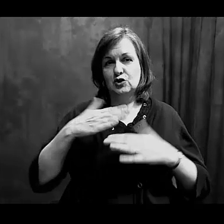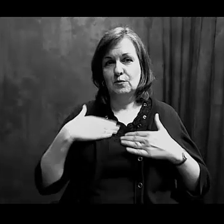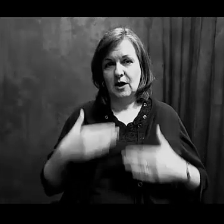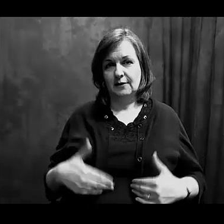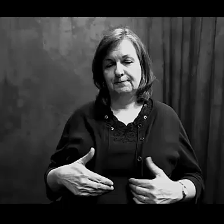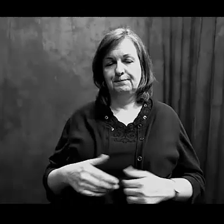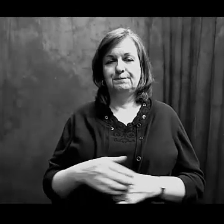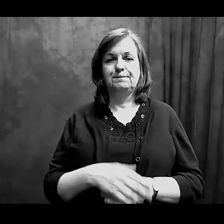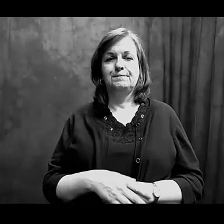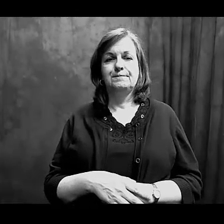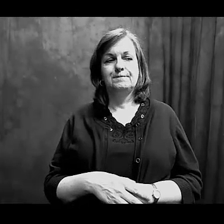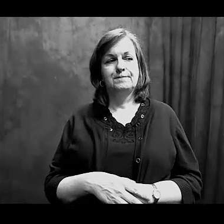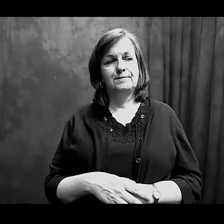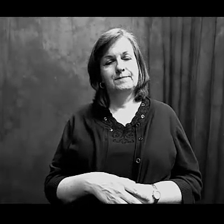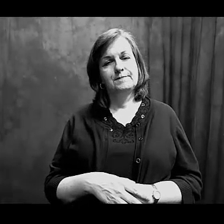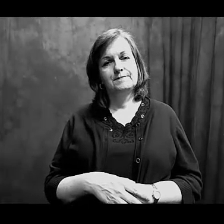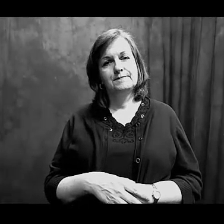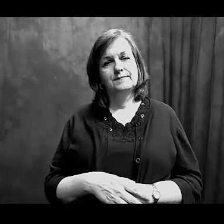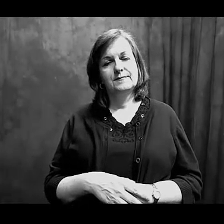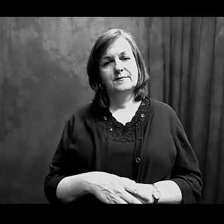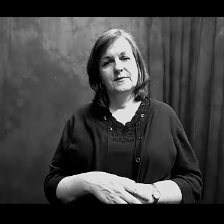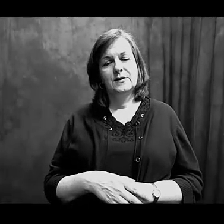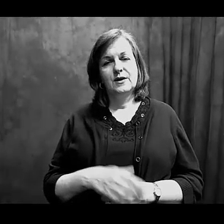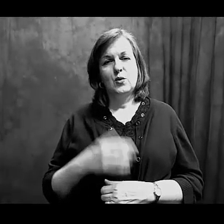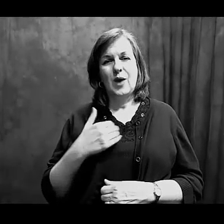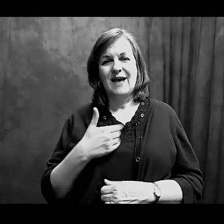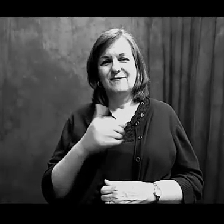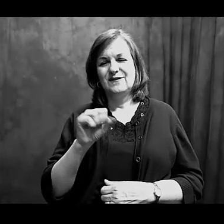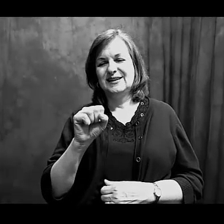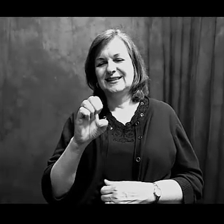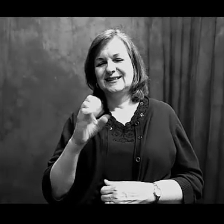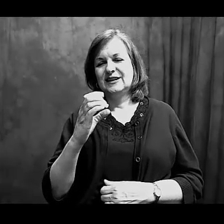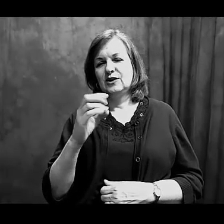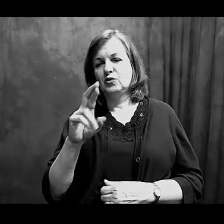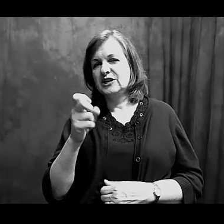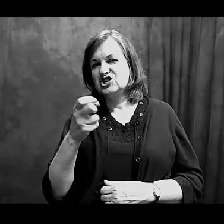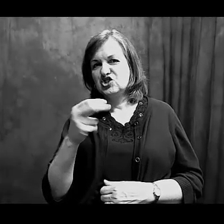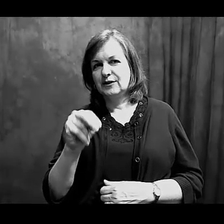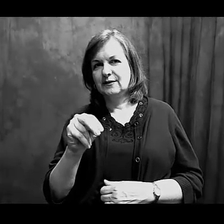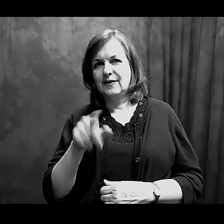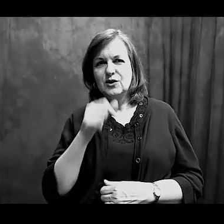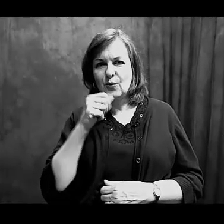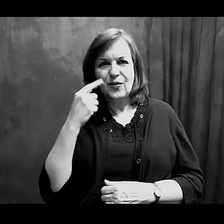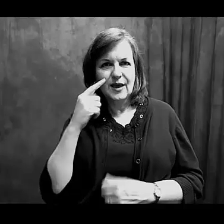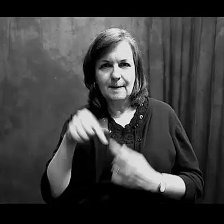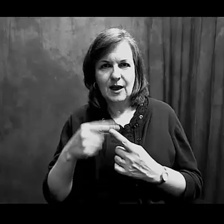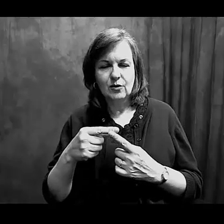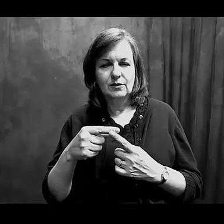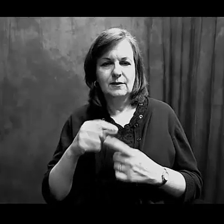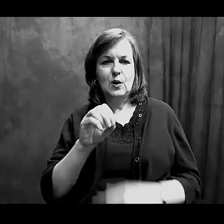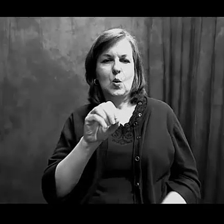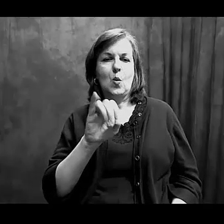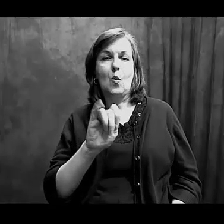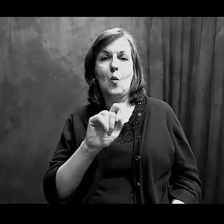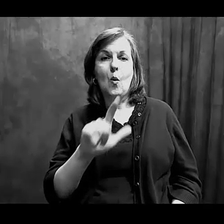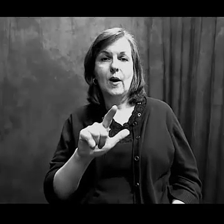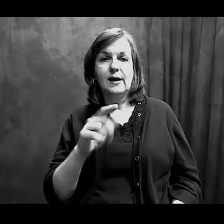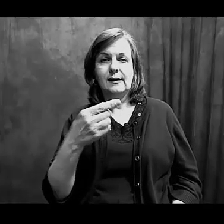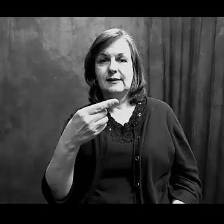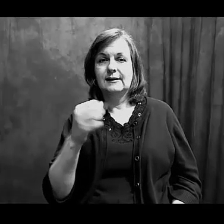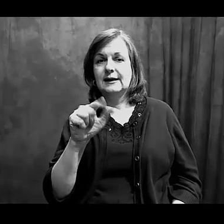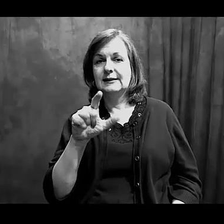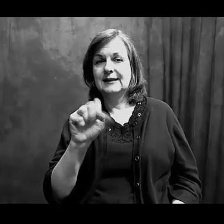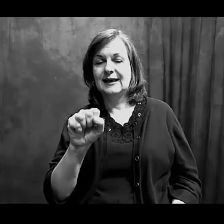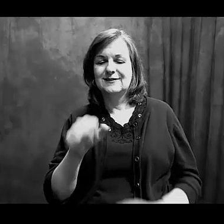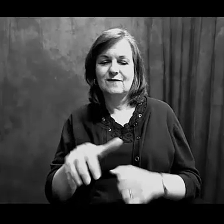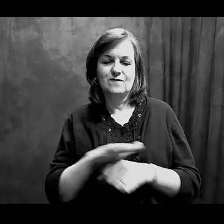to help defend us - we've got things that are secreting out of us!! we don't even think about it! oil glands are going to be full of